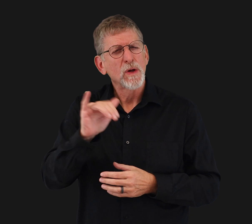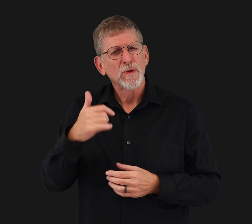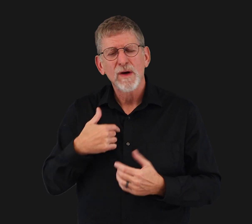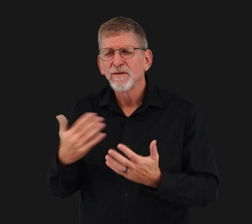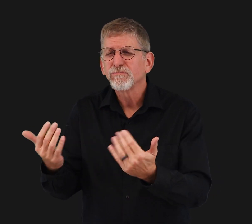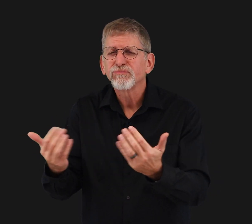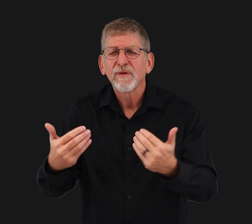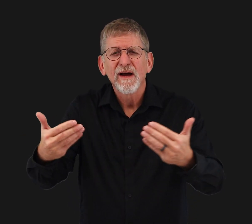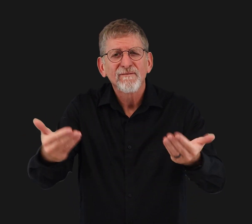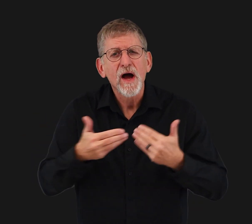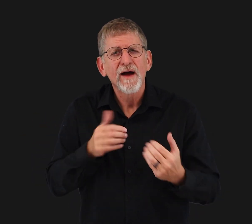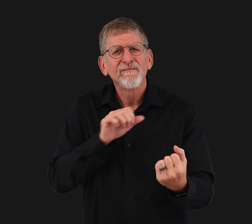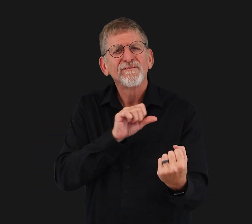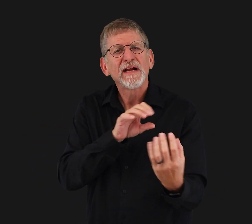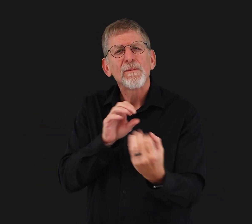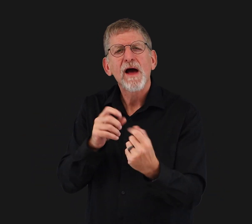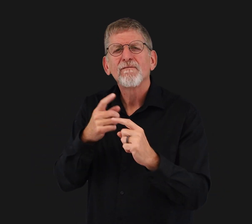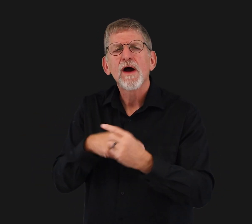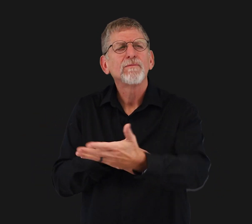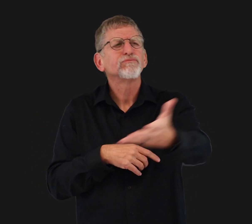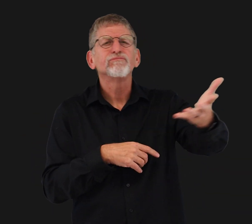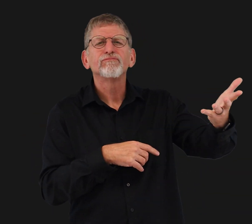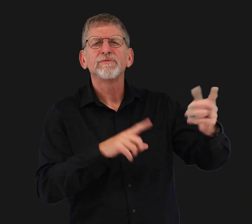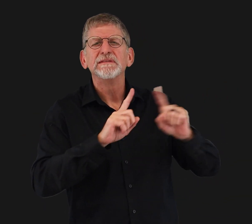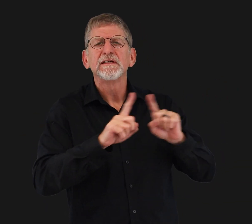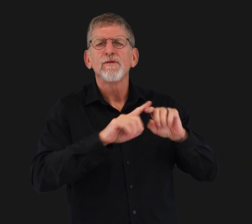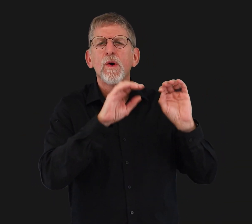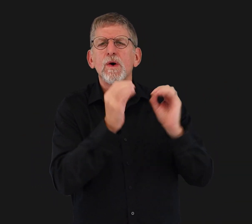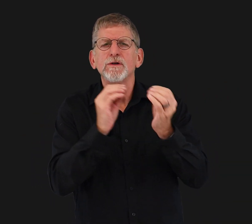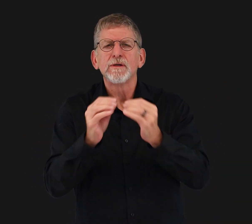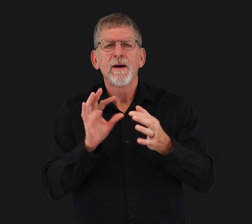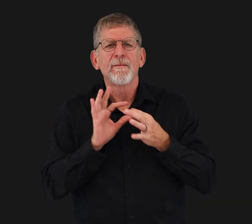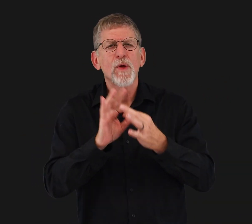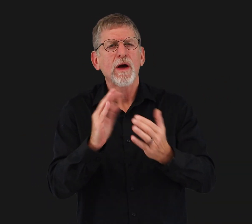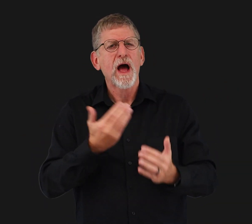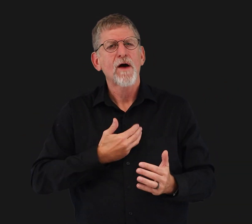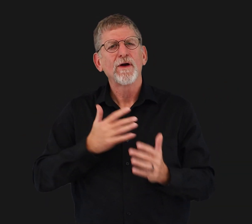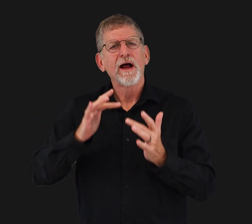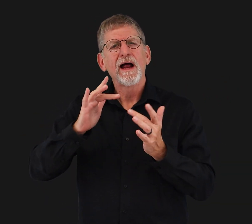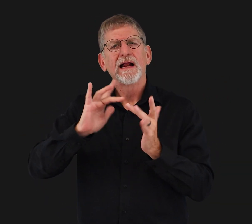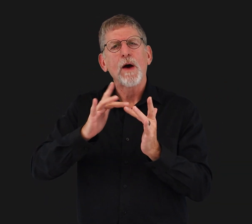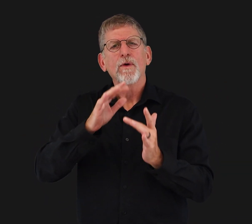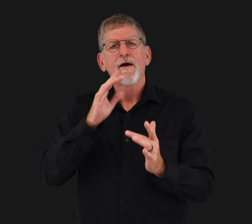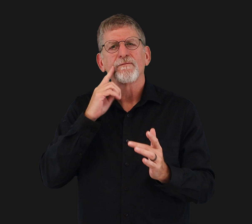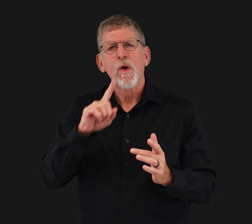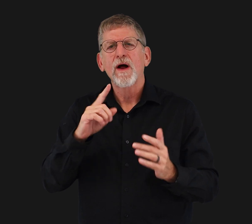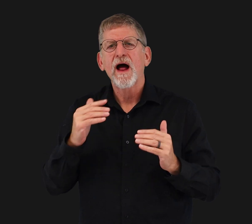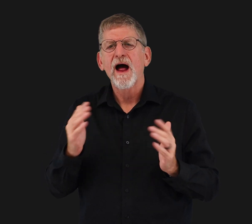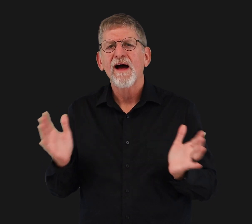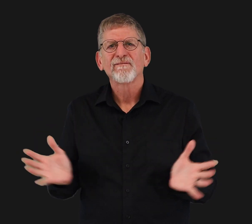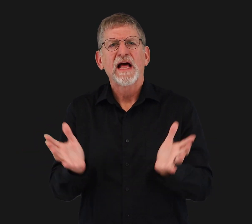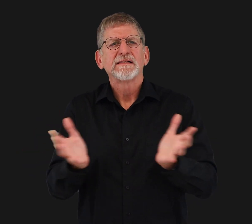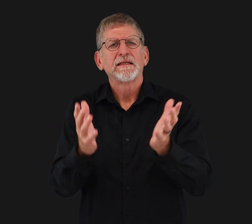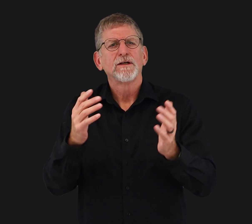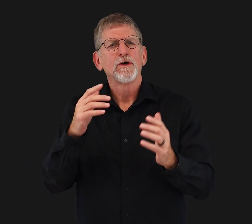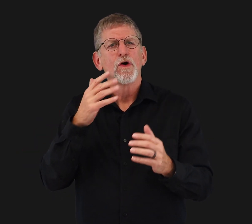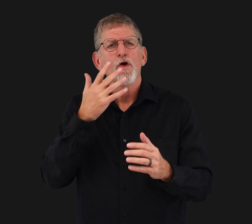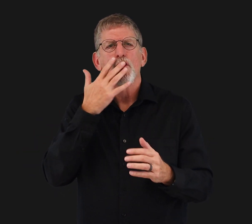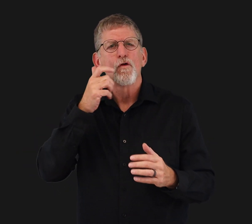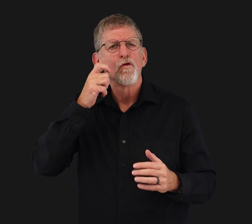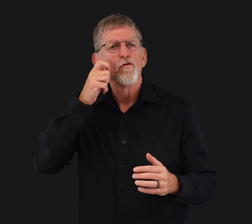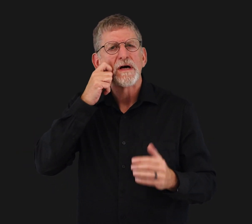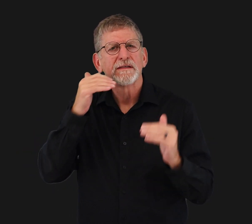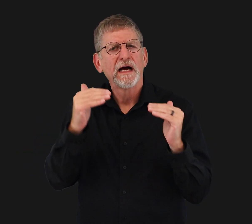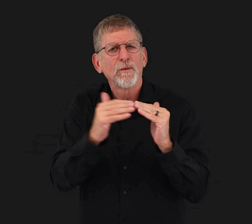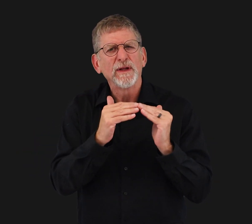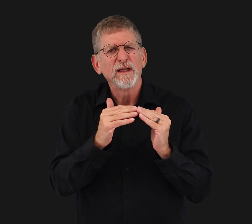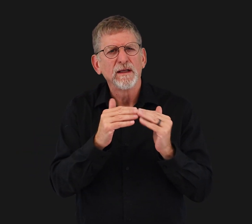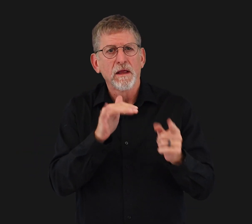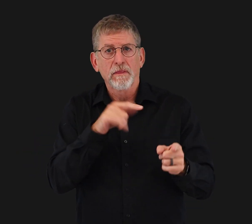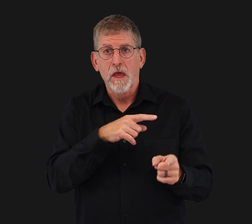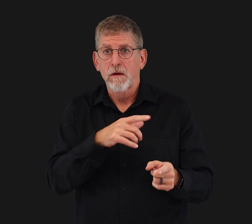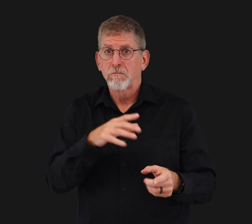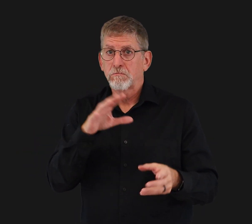We also invited feedback from other organizations belonging to our Network for Advancing Racial Equality,